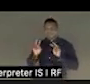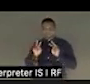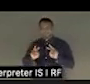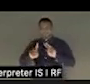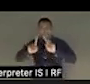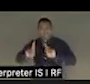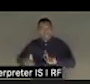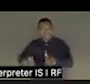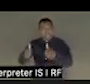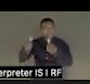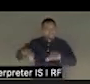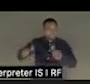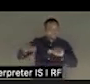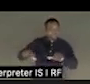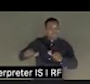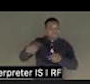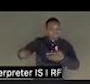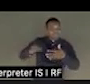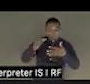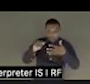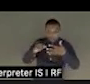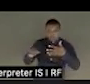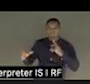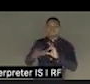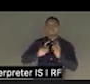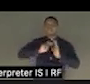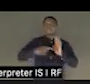more names and people who are interested in testing things in the future.